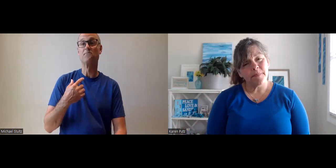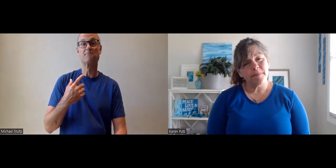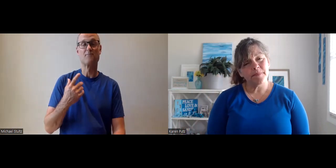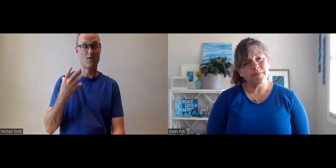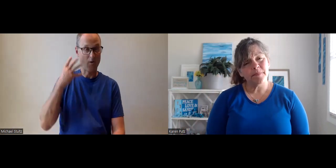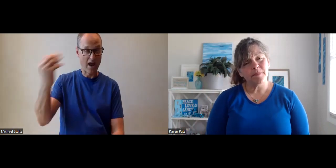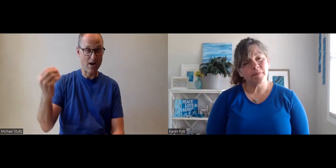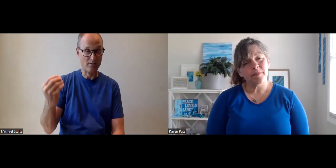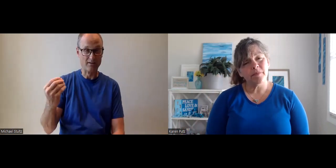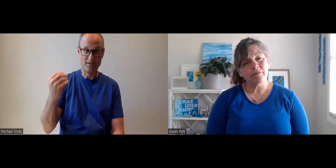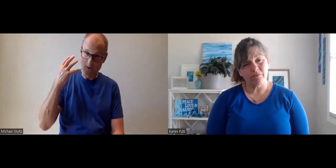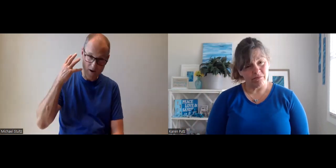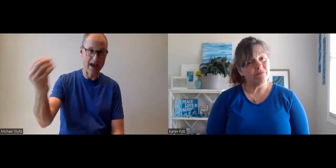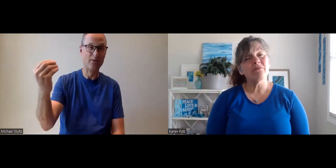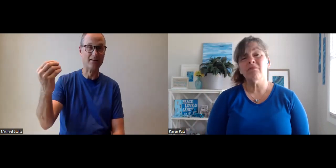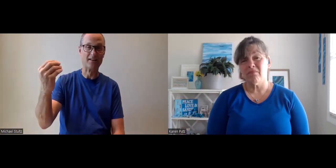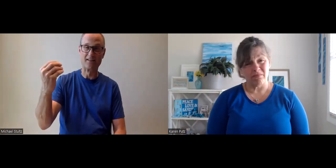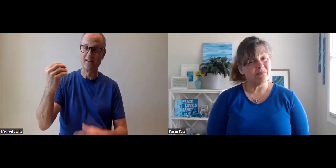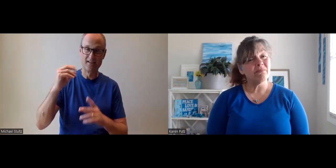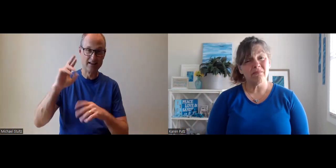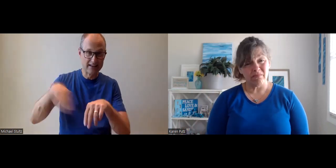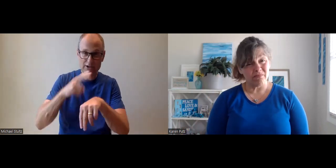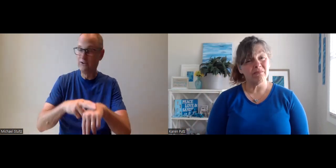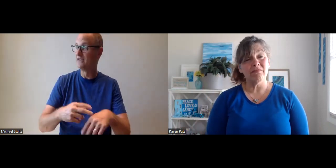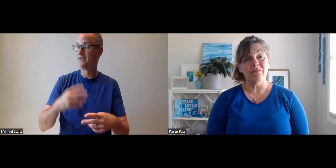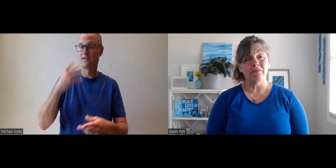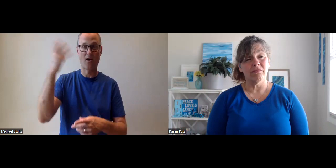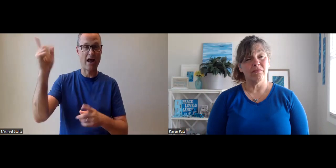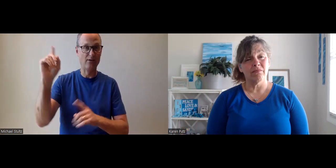My wife is in Washington, DC, and she'll be going there for 12 months.